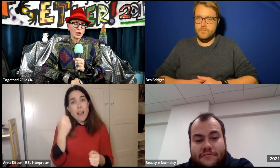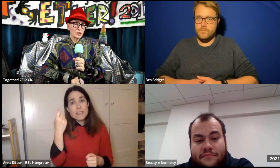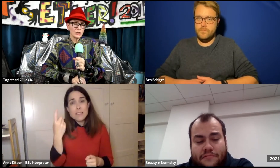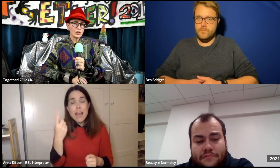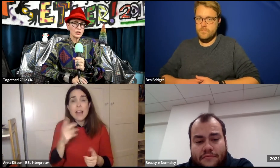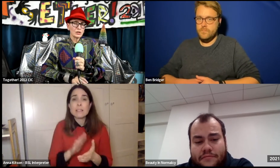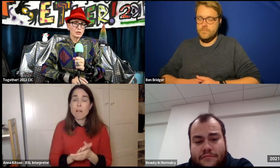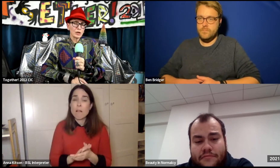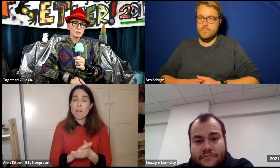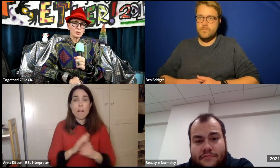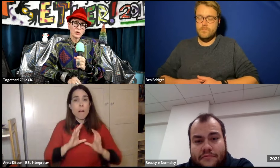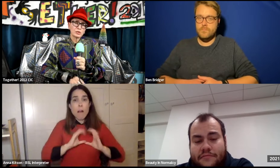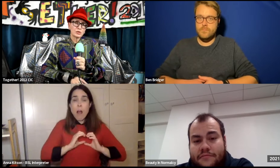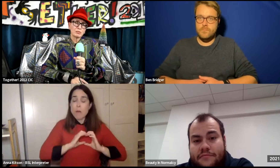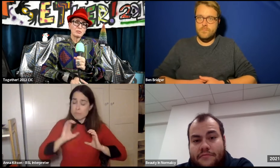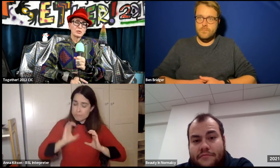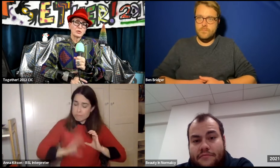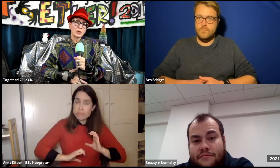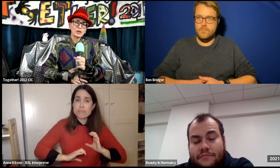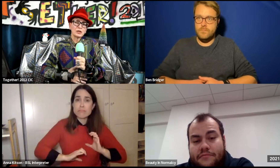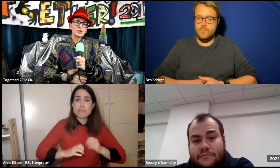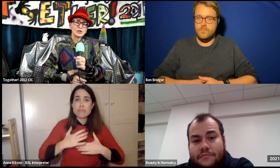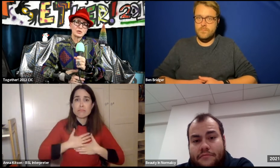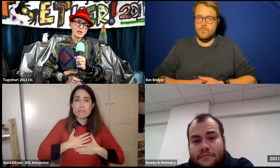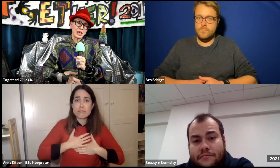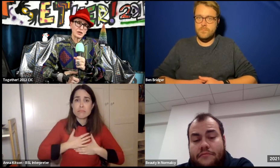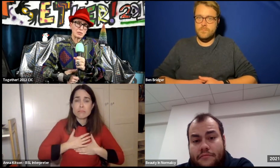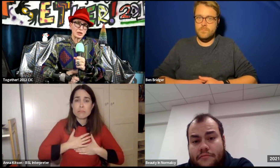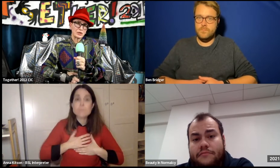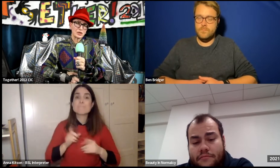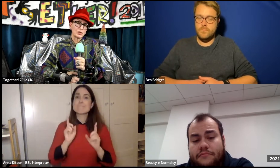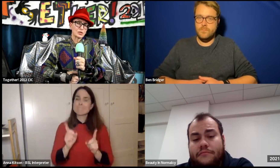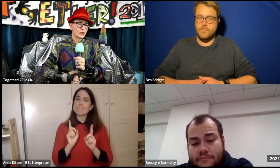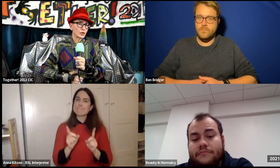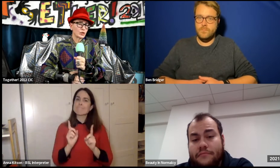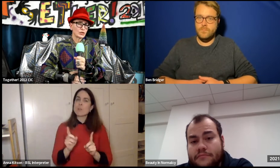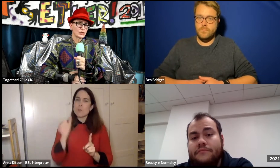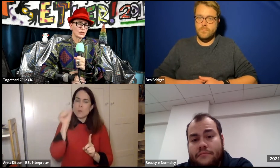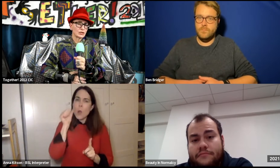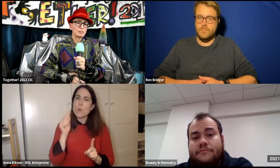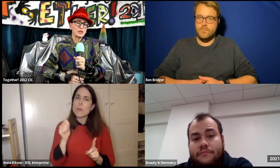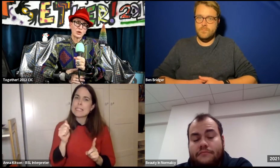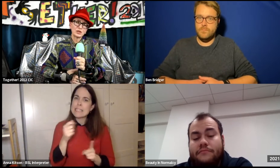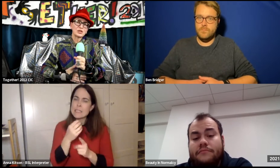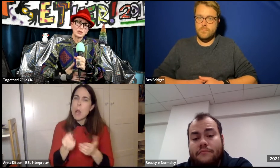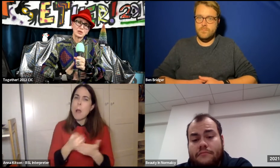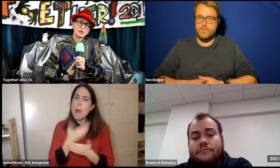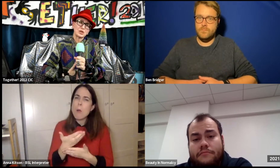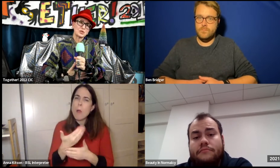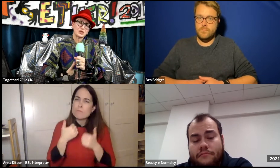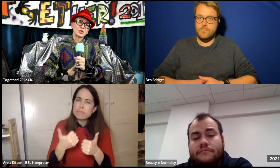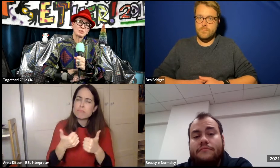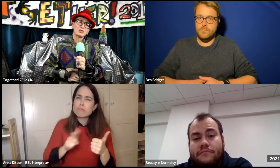It's a great poem that what we need to do is remember to care about ourselves first, and be kind to ourselves first, before